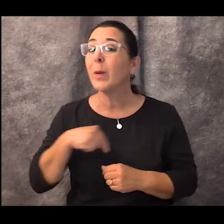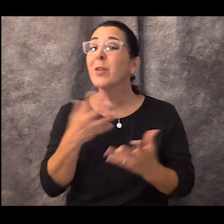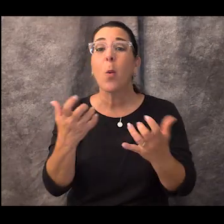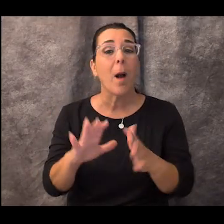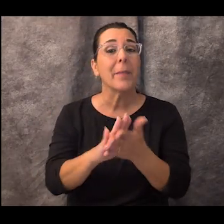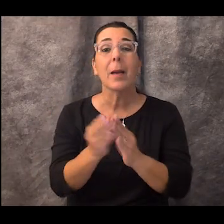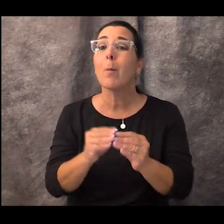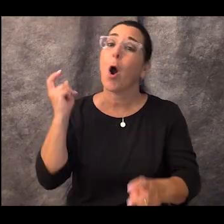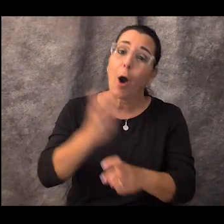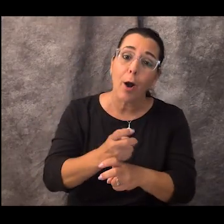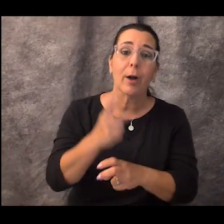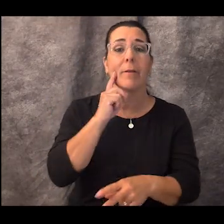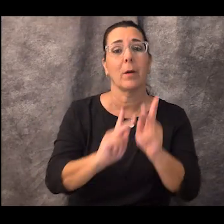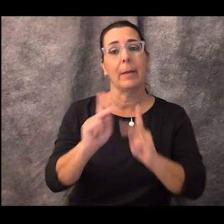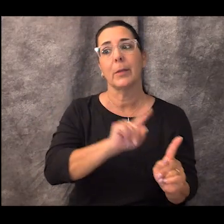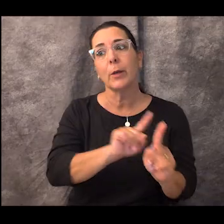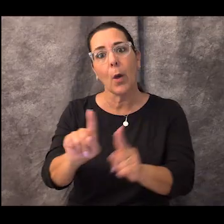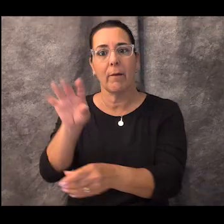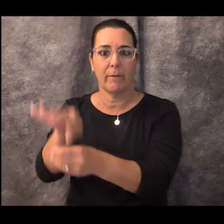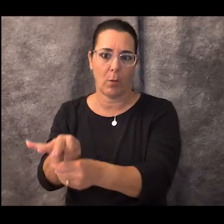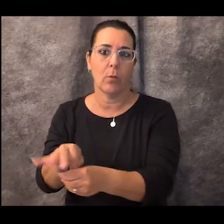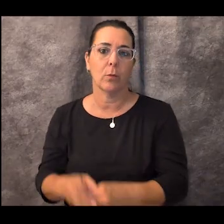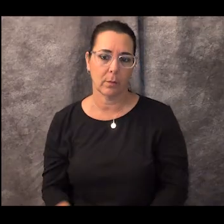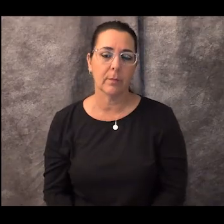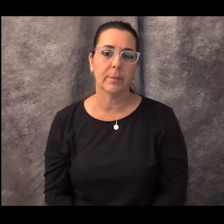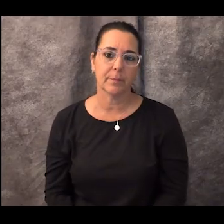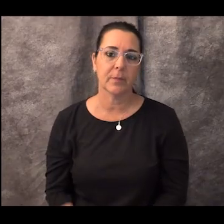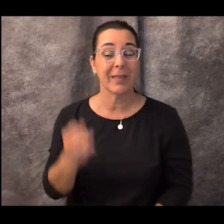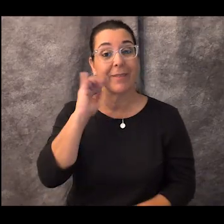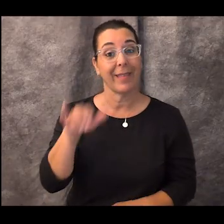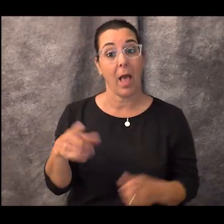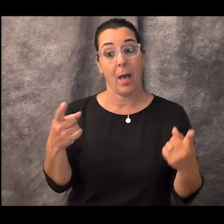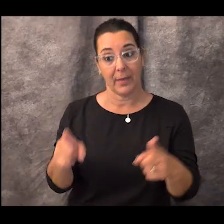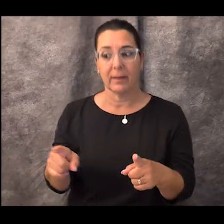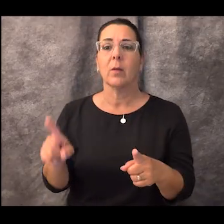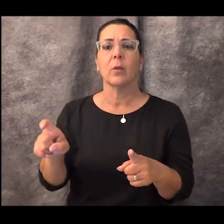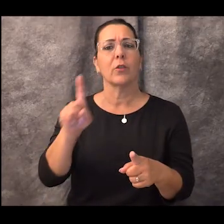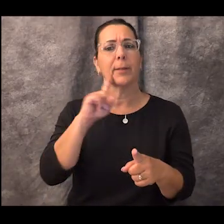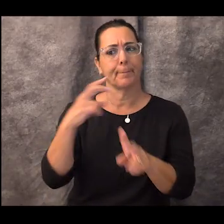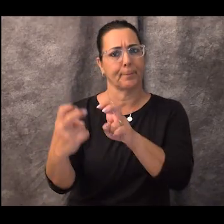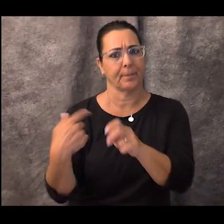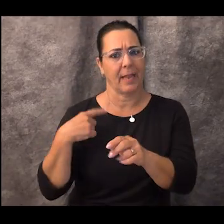So I think there are some really important conversations that should happen if that's coming. And I think it's very likely, even for folks who are,